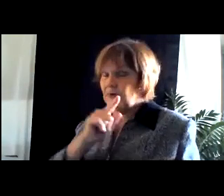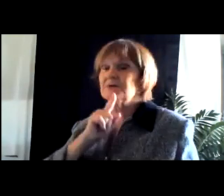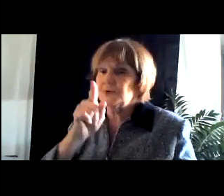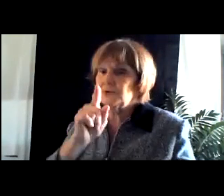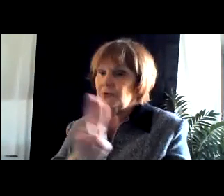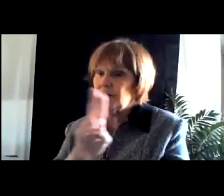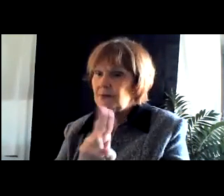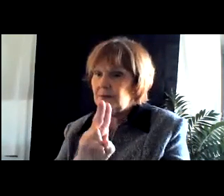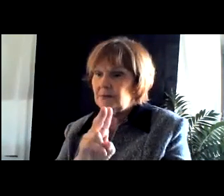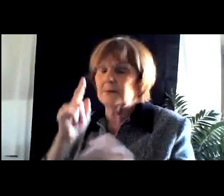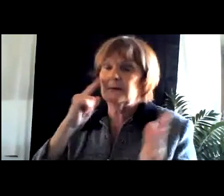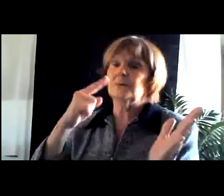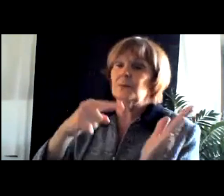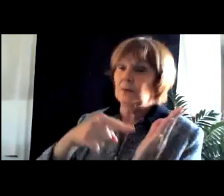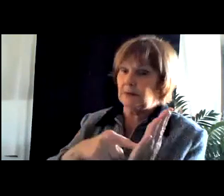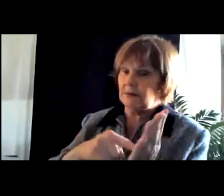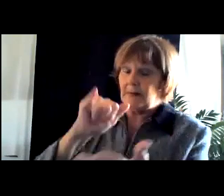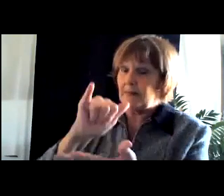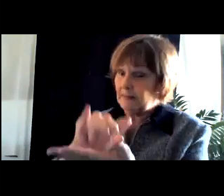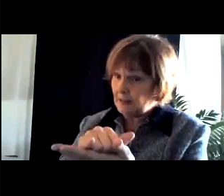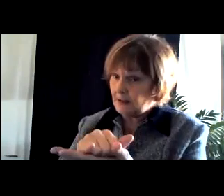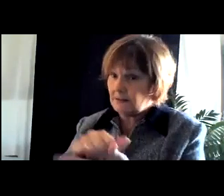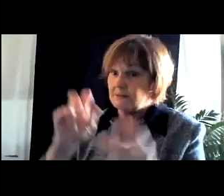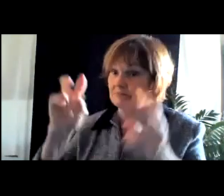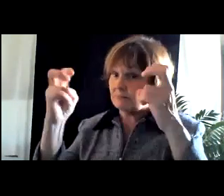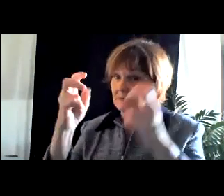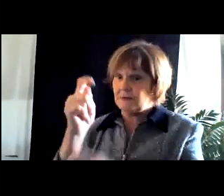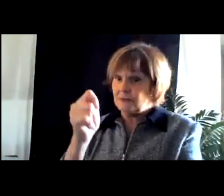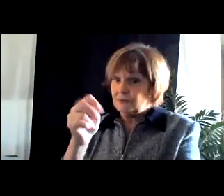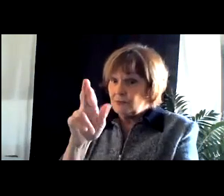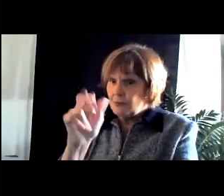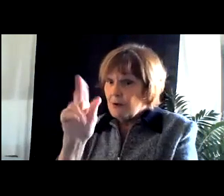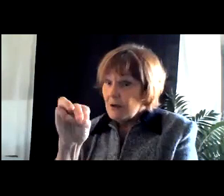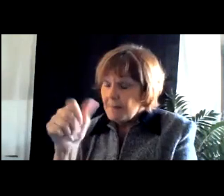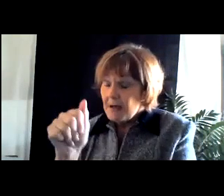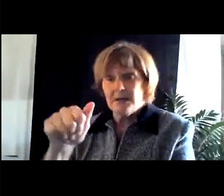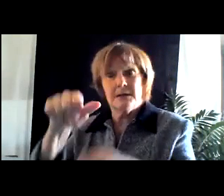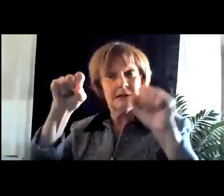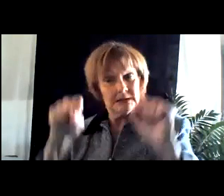of how trauma can be unearthed, we need to use that to inform